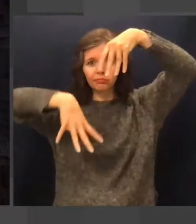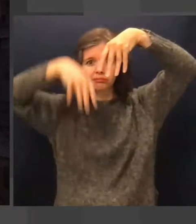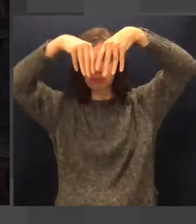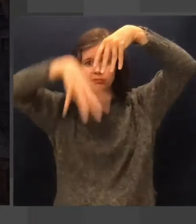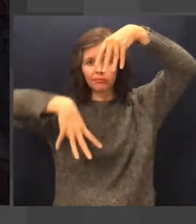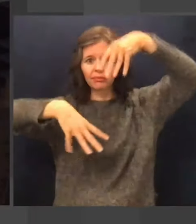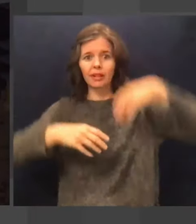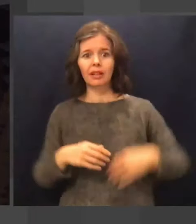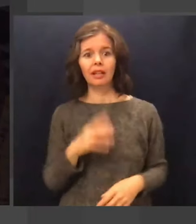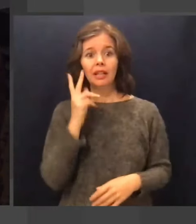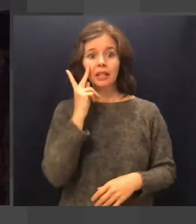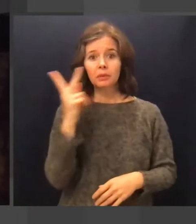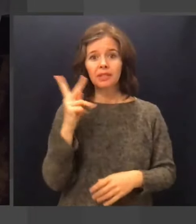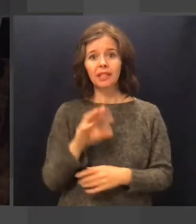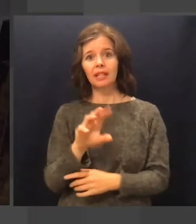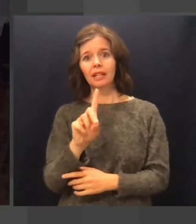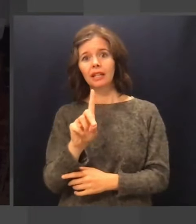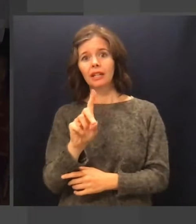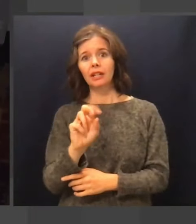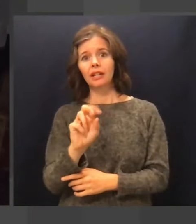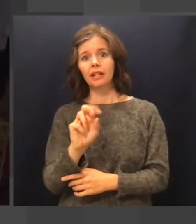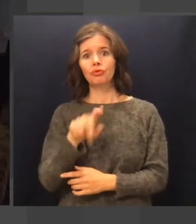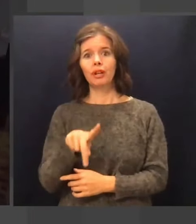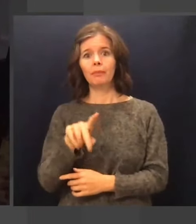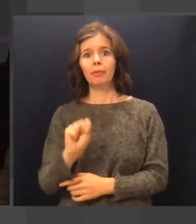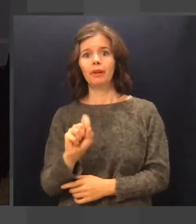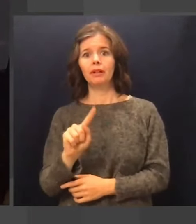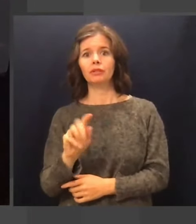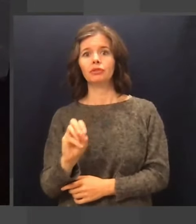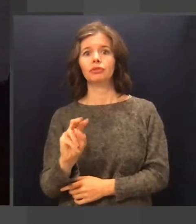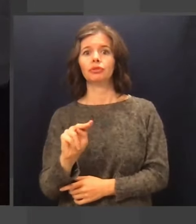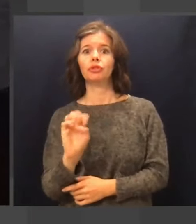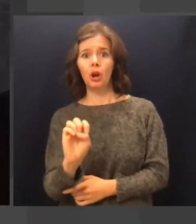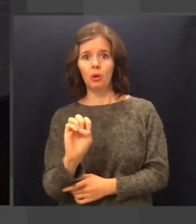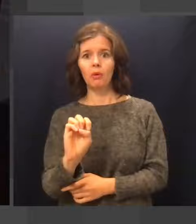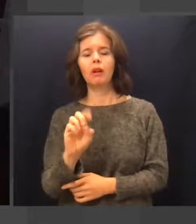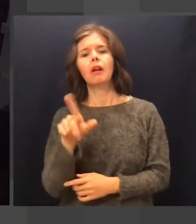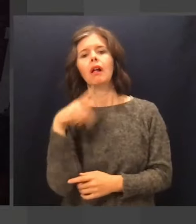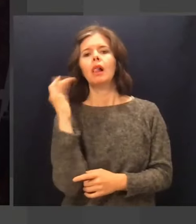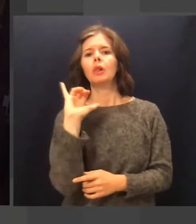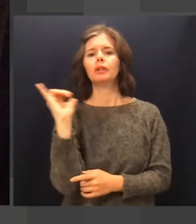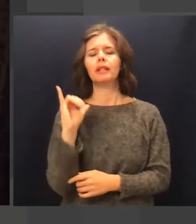BIOME AND WHEN I THINK ABOUT THE